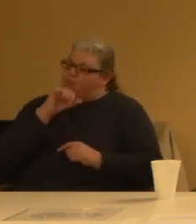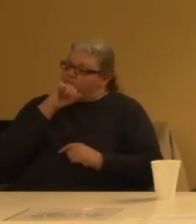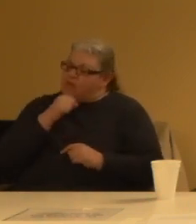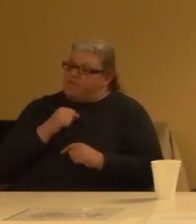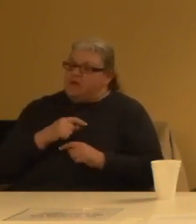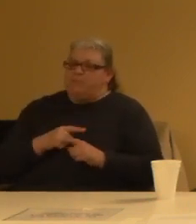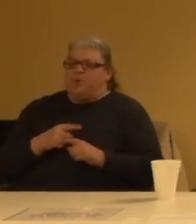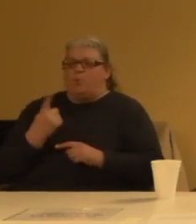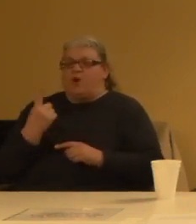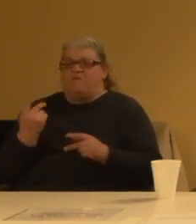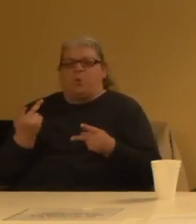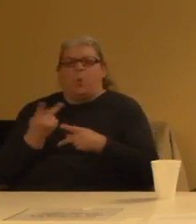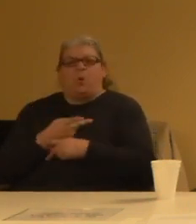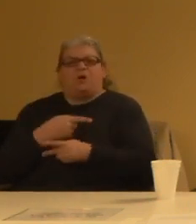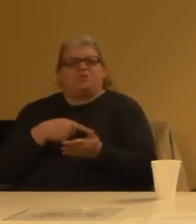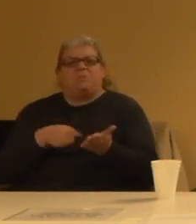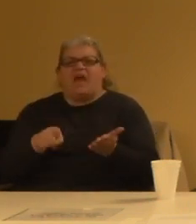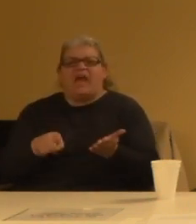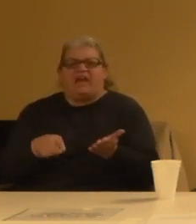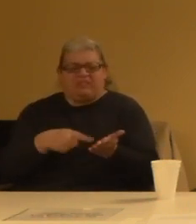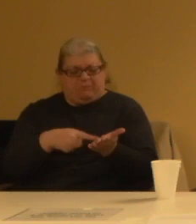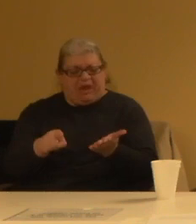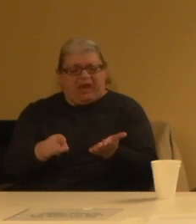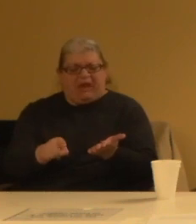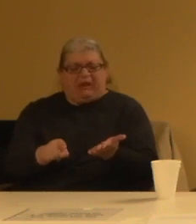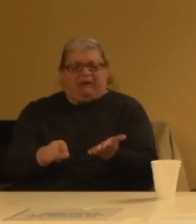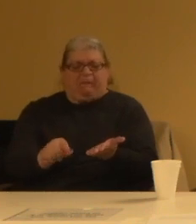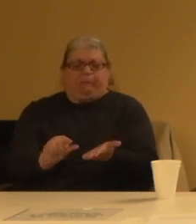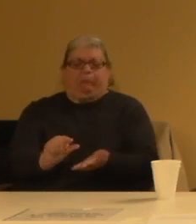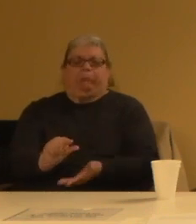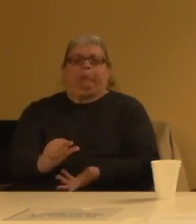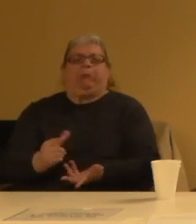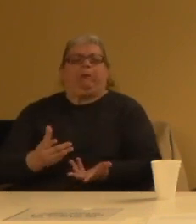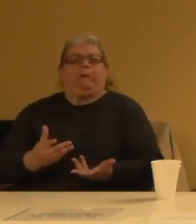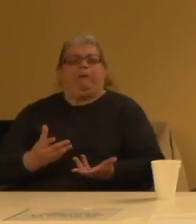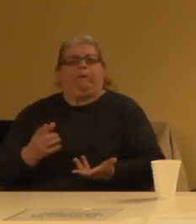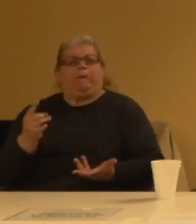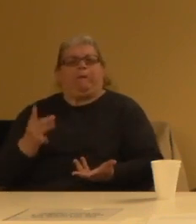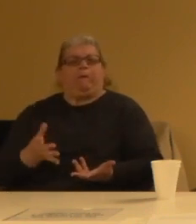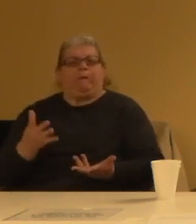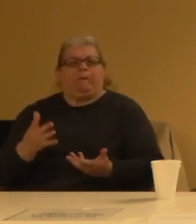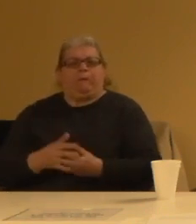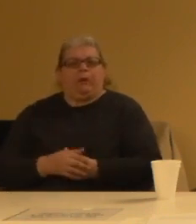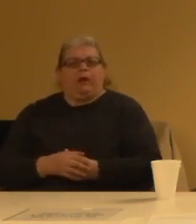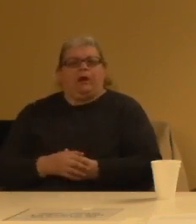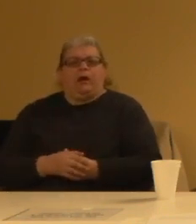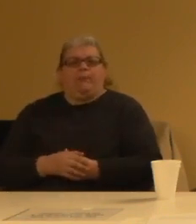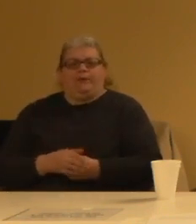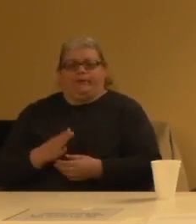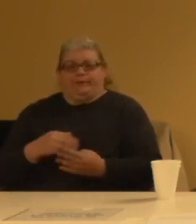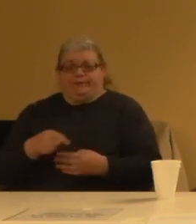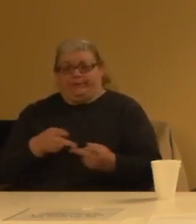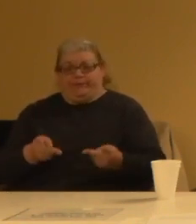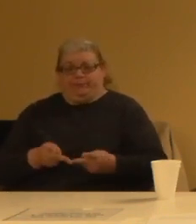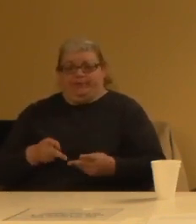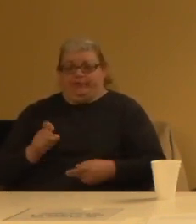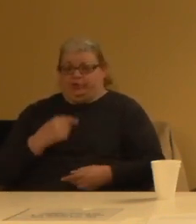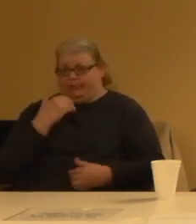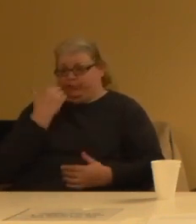Like it pays so terribly that like, part of me also feels like some of these places should be ashamed of themselves. But I also get it, like if the money's not coming in,